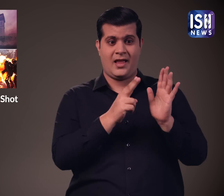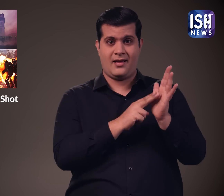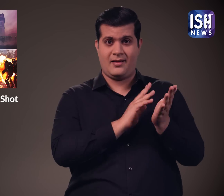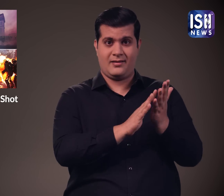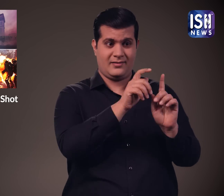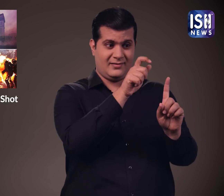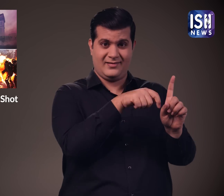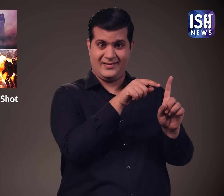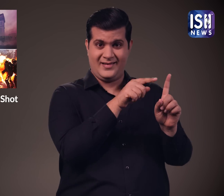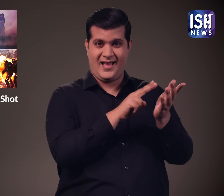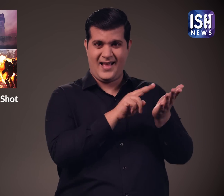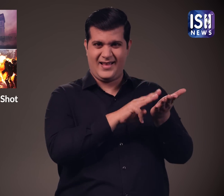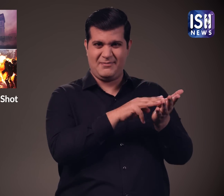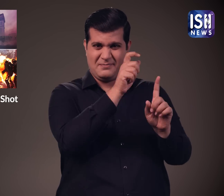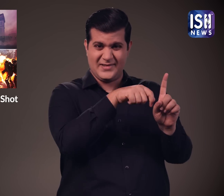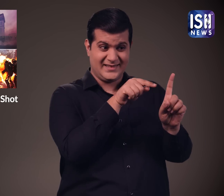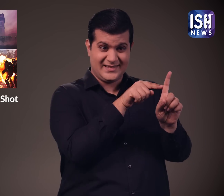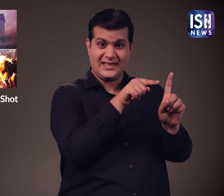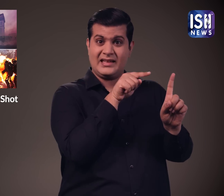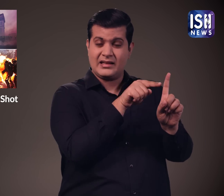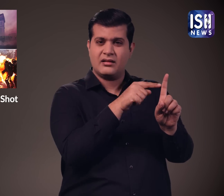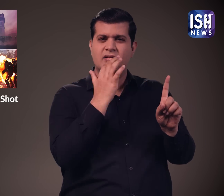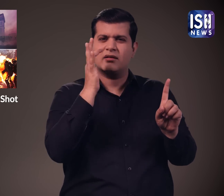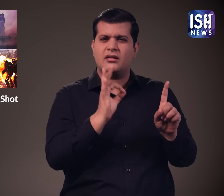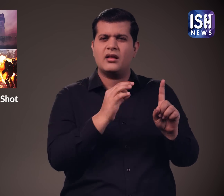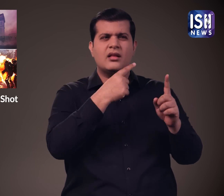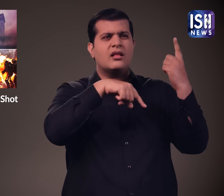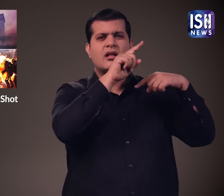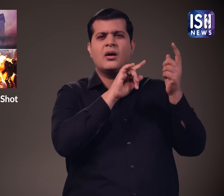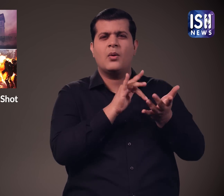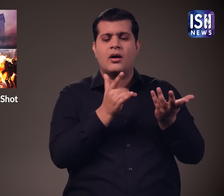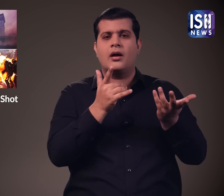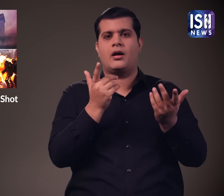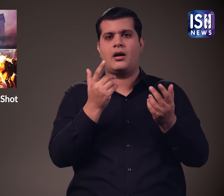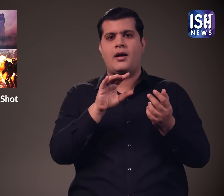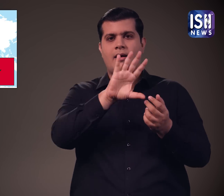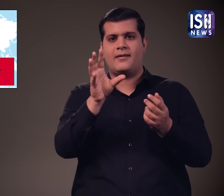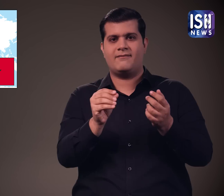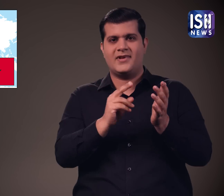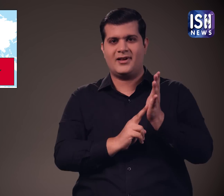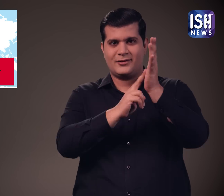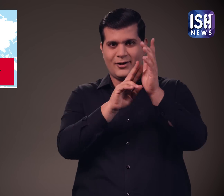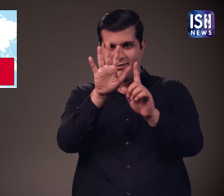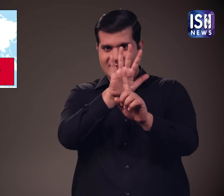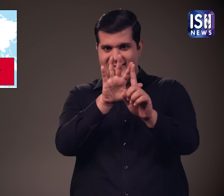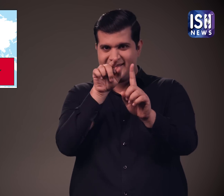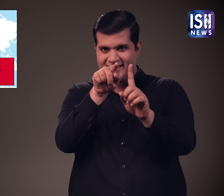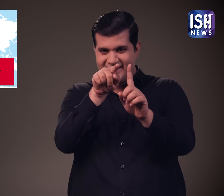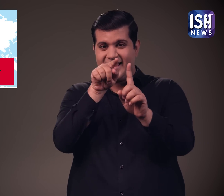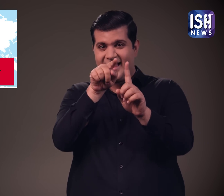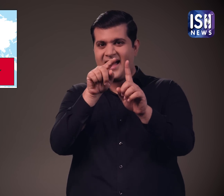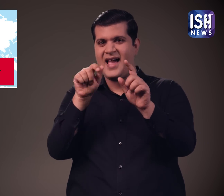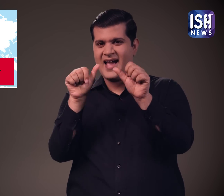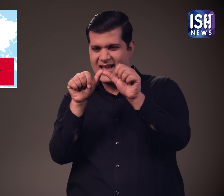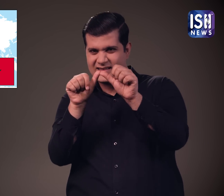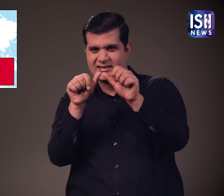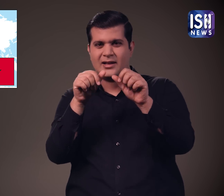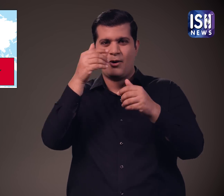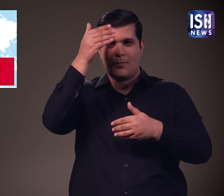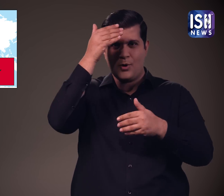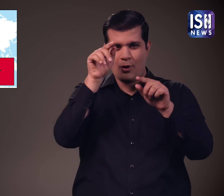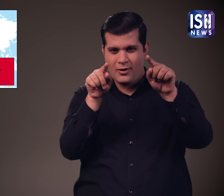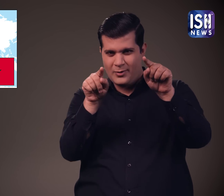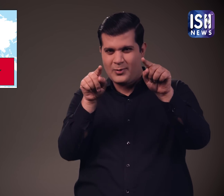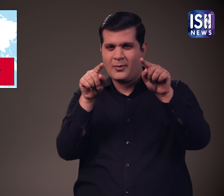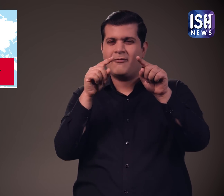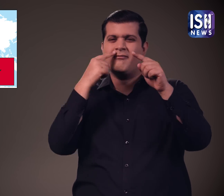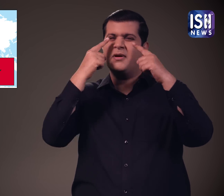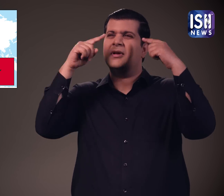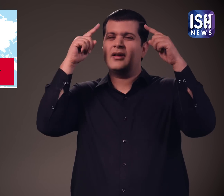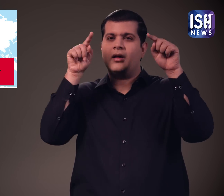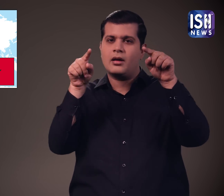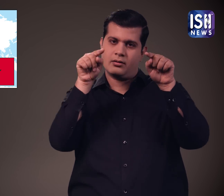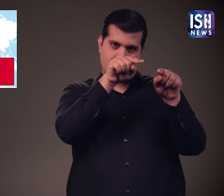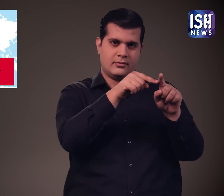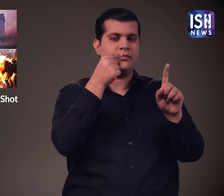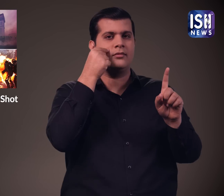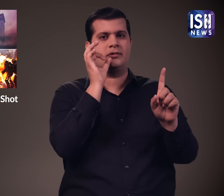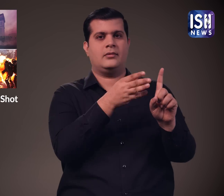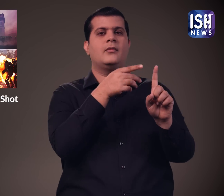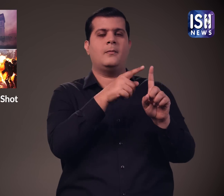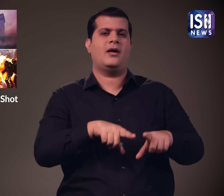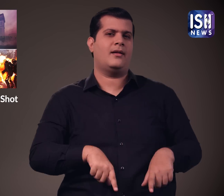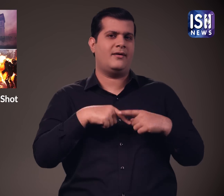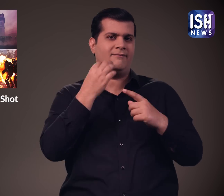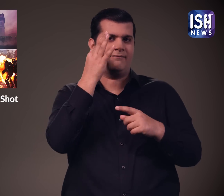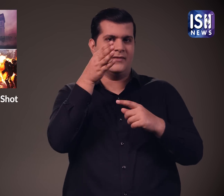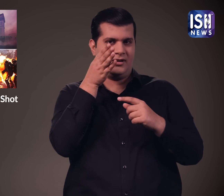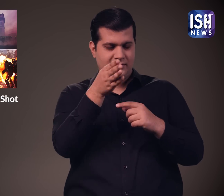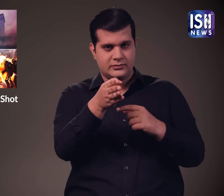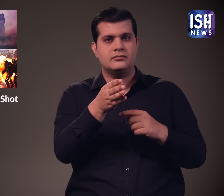Nahel is of Algerian and Moroccan descent and was living in France.